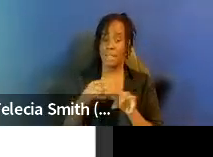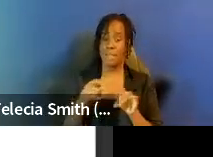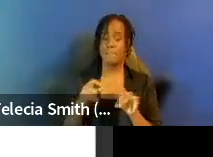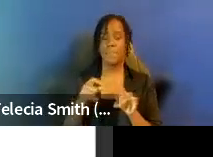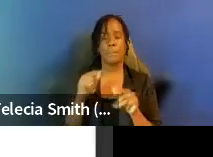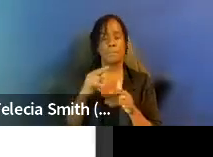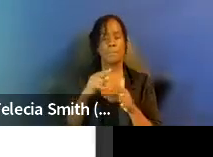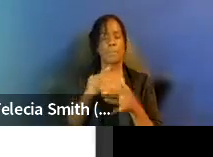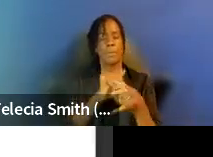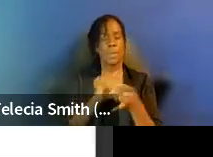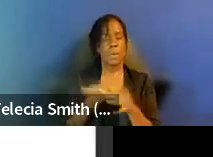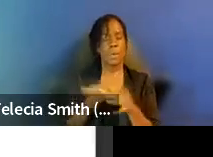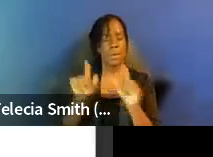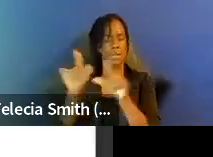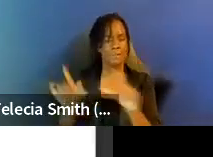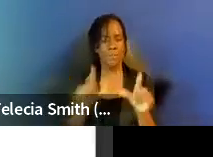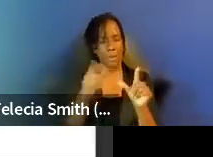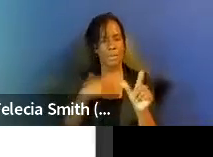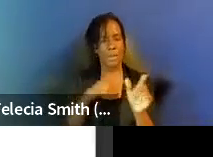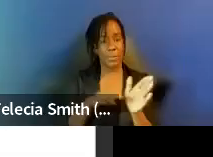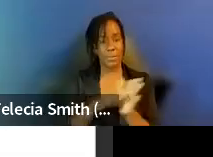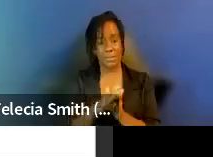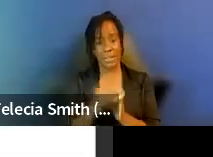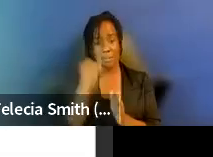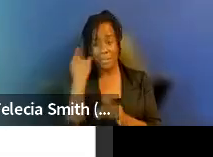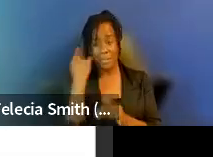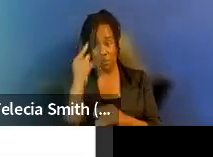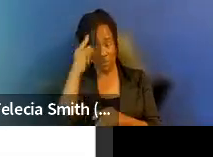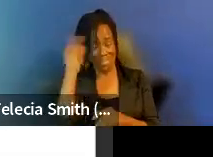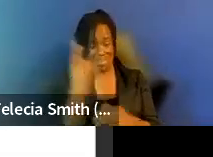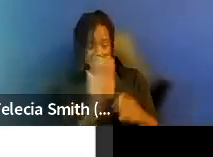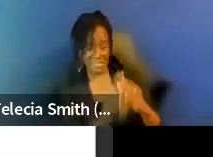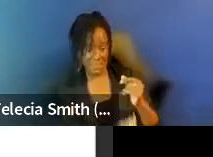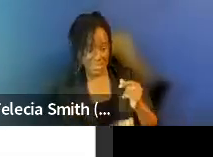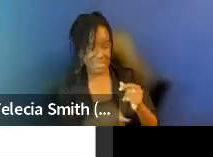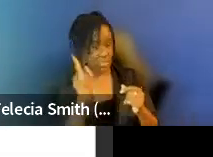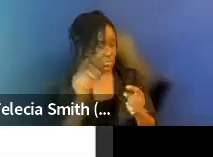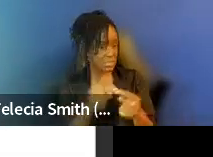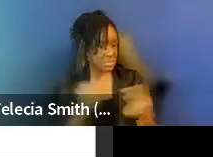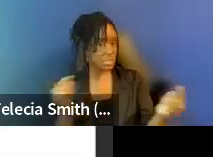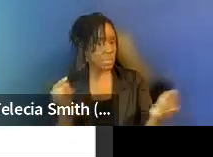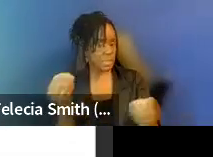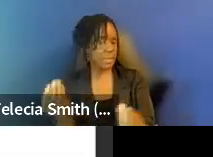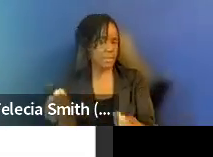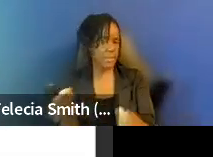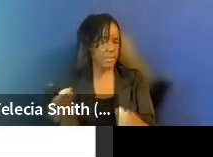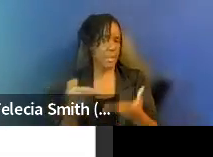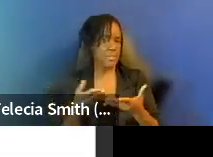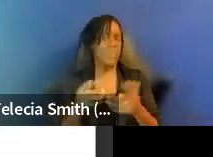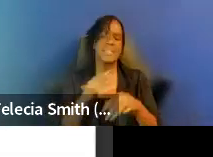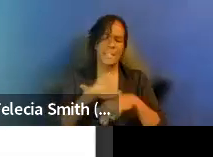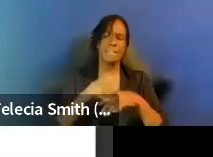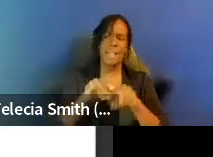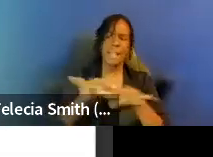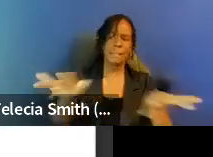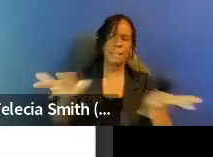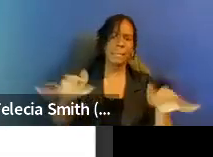well. And what I love and I know in the context of this conversation